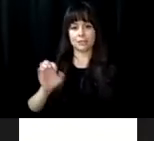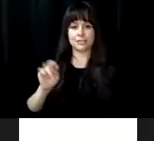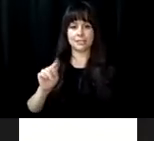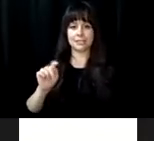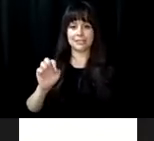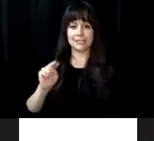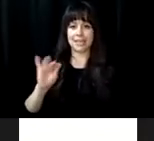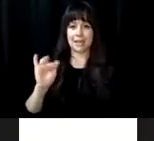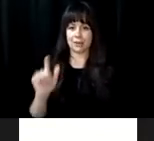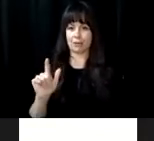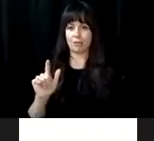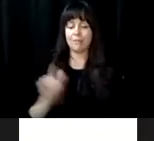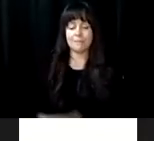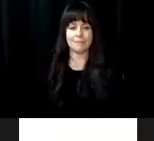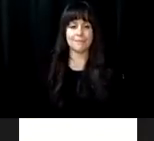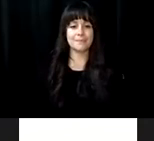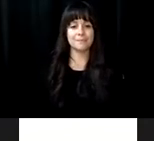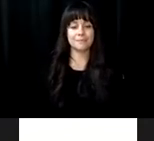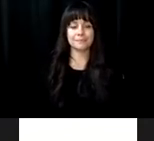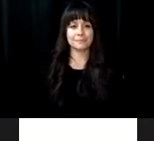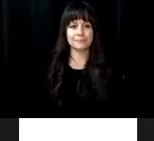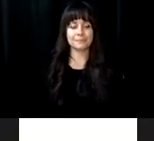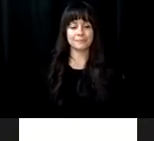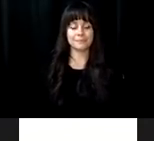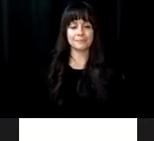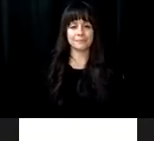VDBVI.org